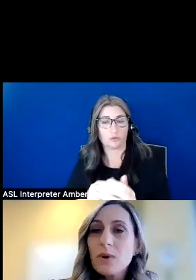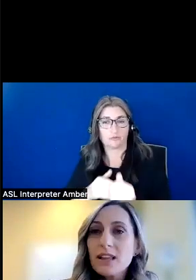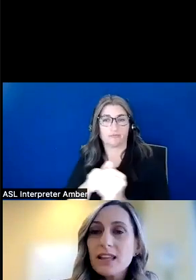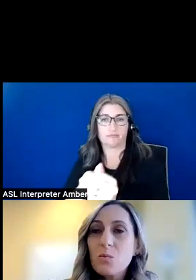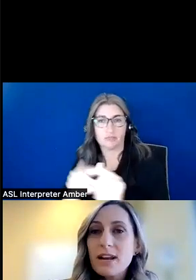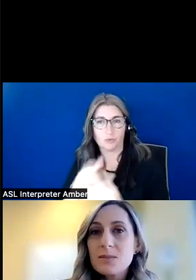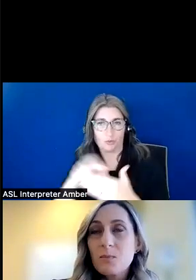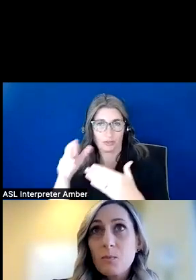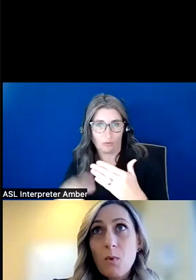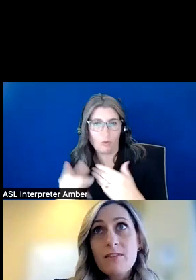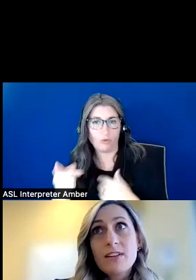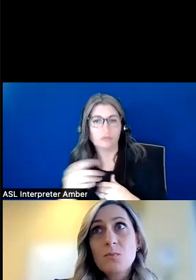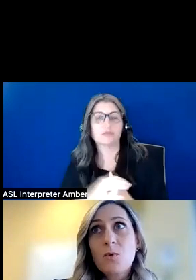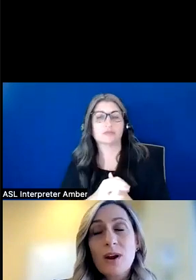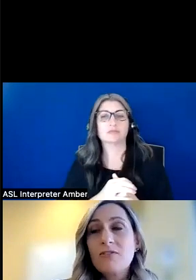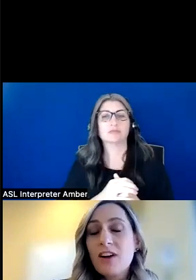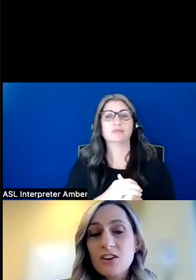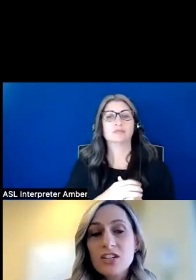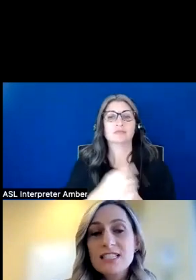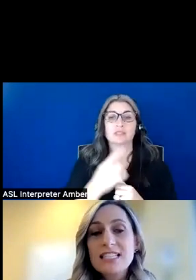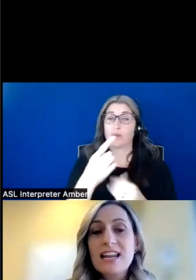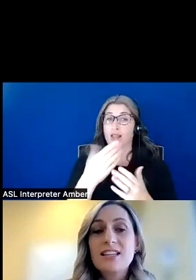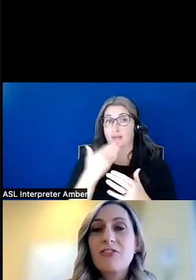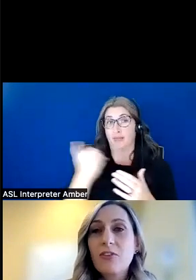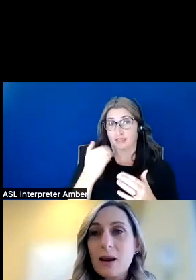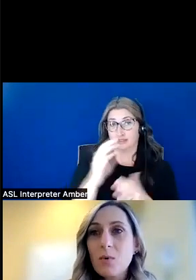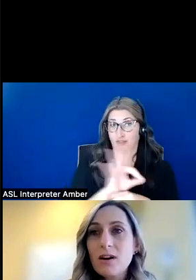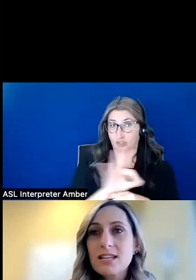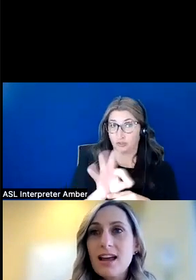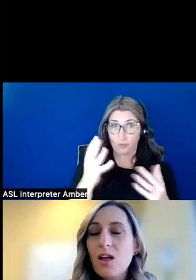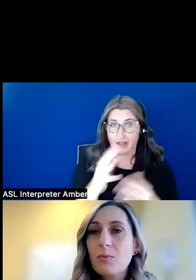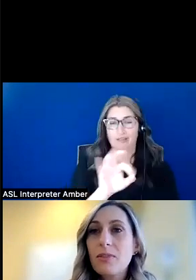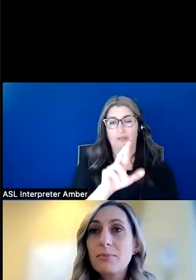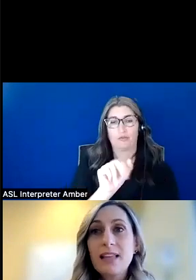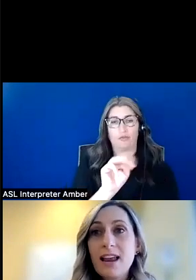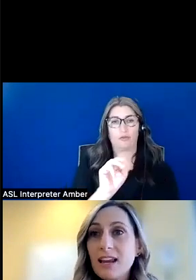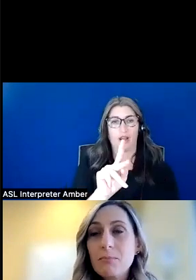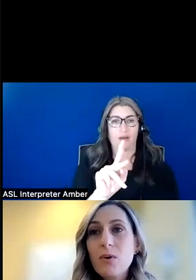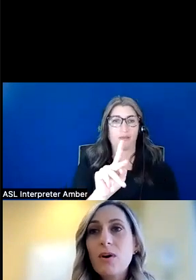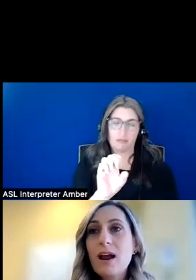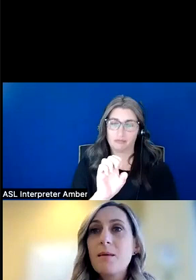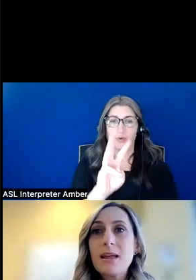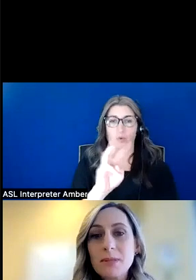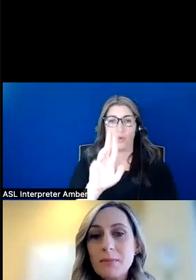Really, one of its great functions is that it's a framework to help with planning a program,